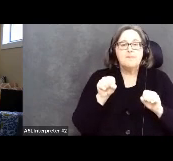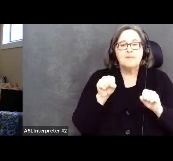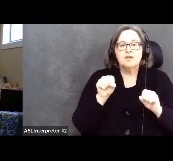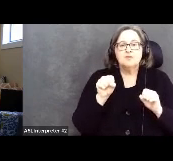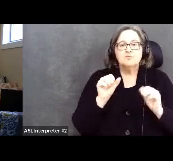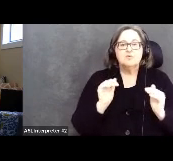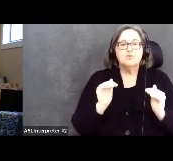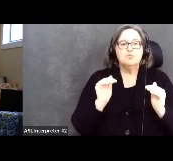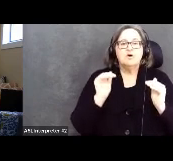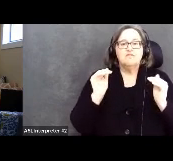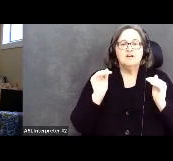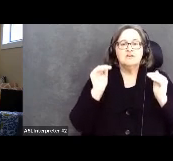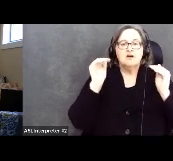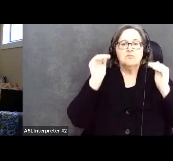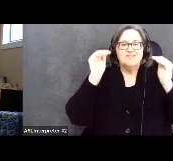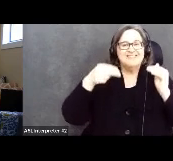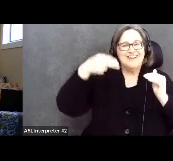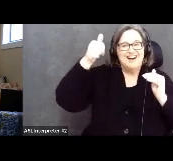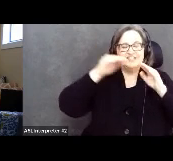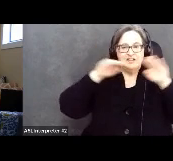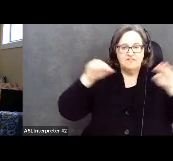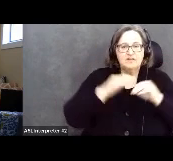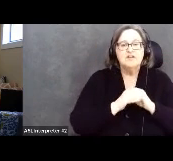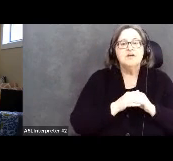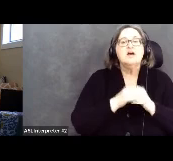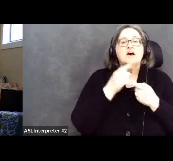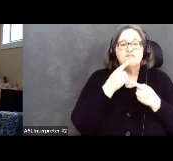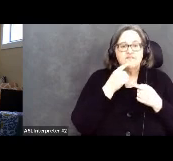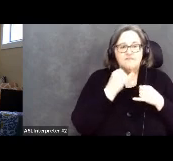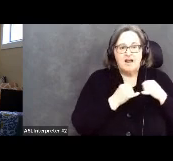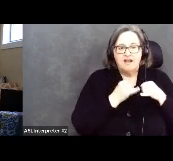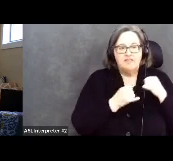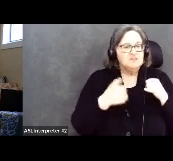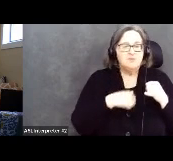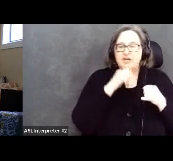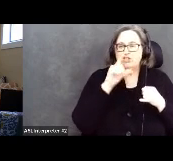next level and up to the highest level. Then, finally, we do not need to wait for